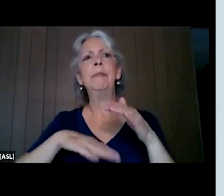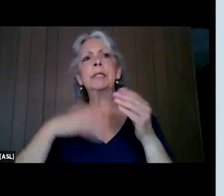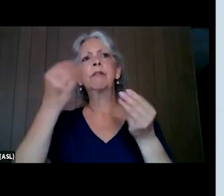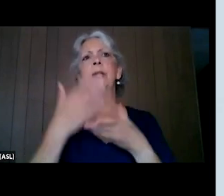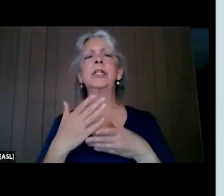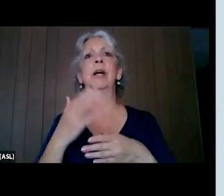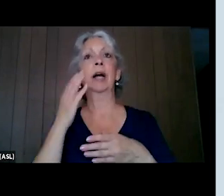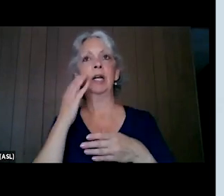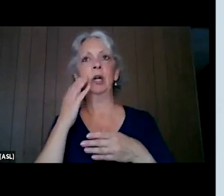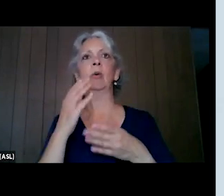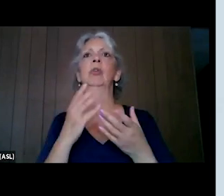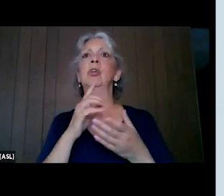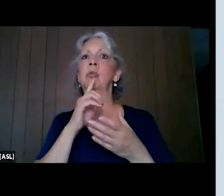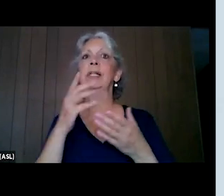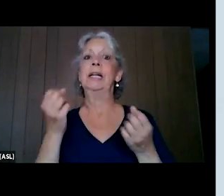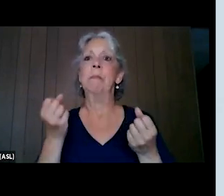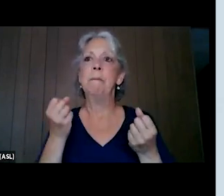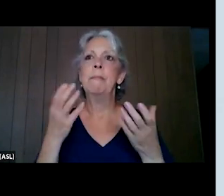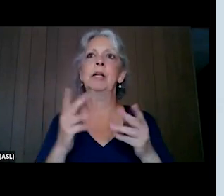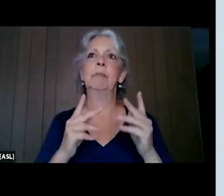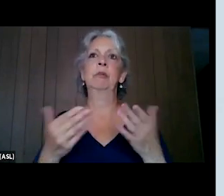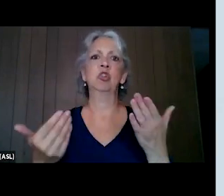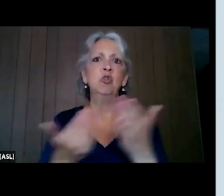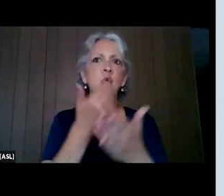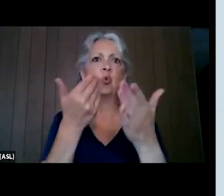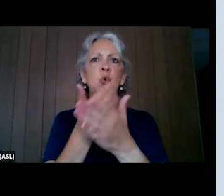I know this is extremely new for a lot of folks, so we're gonna start with the basics.